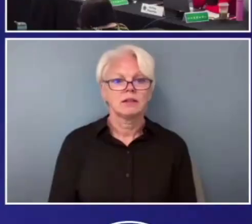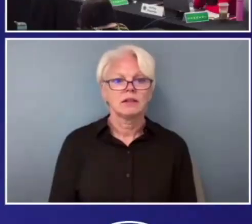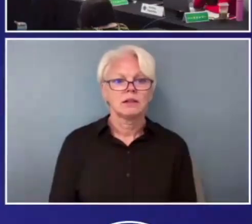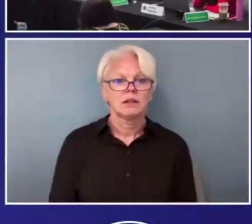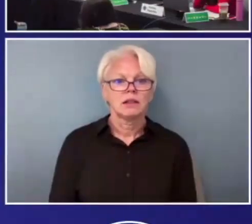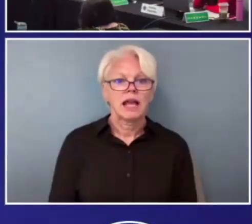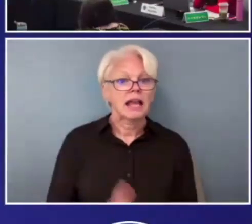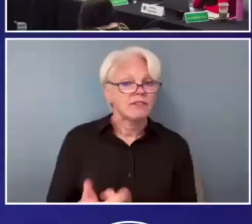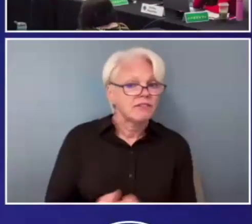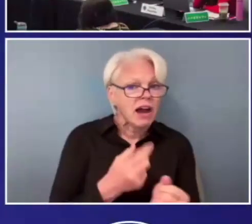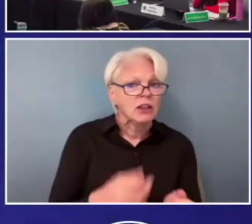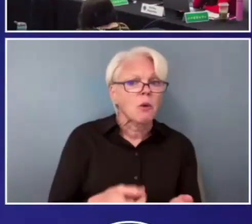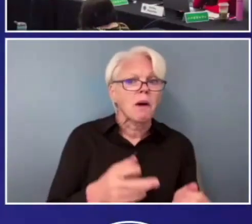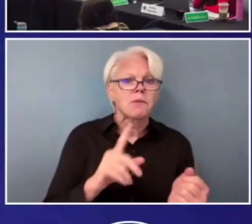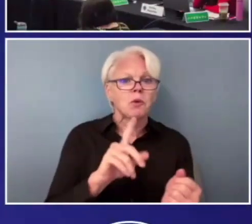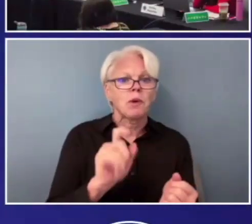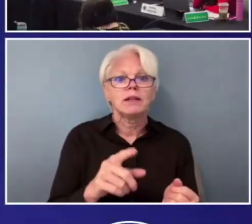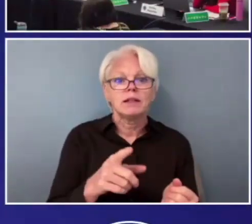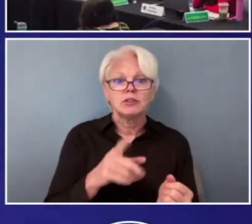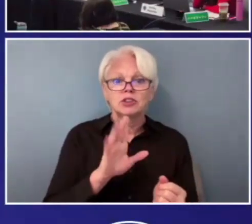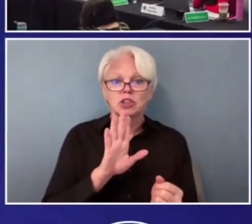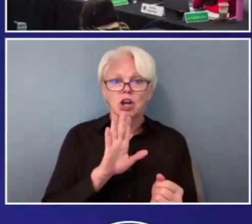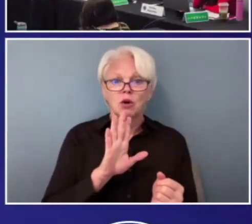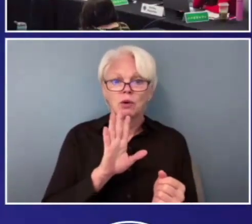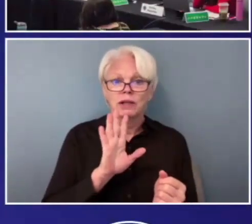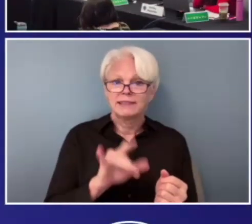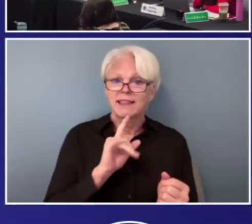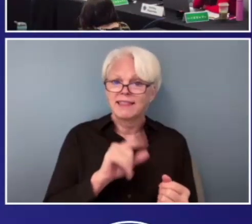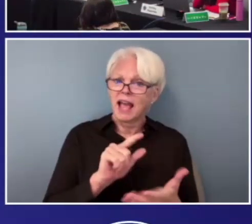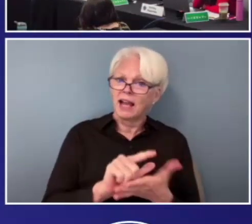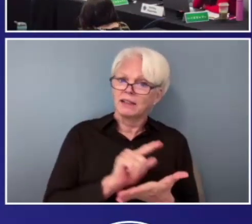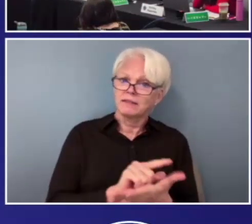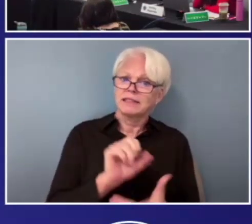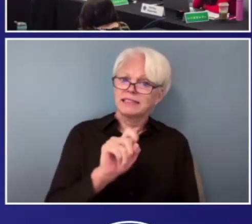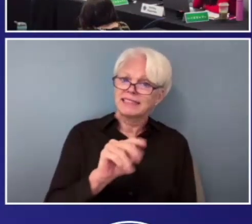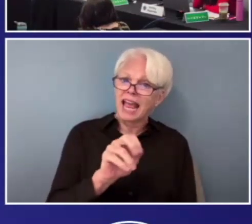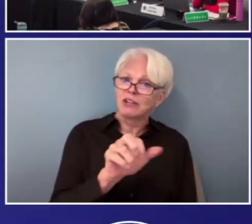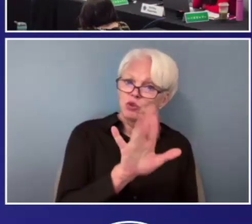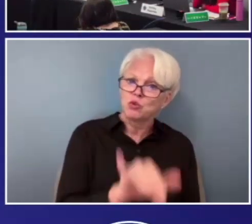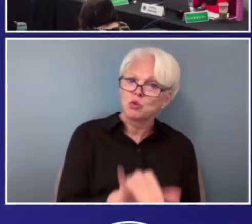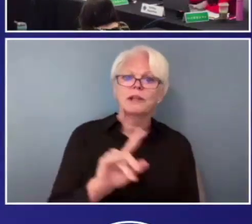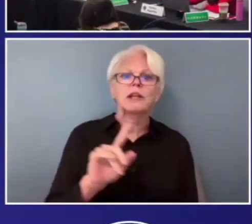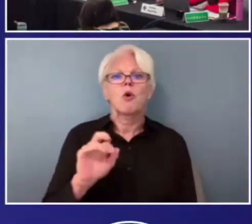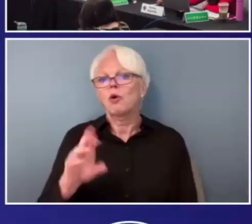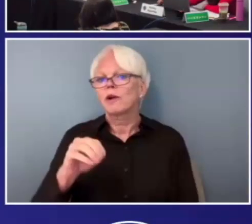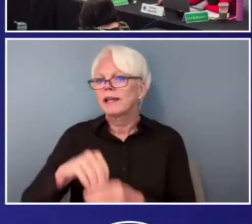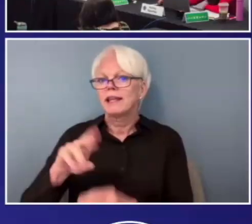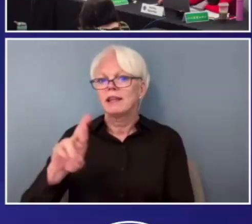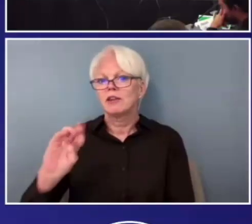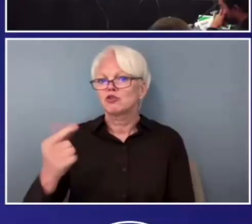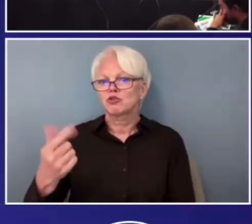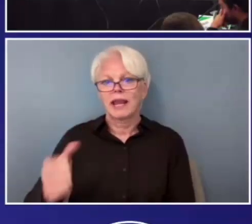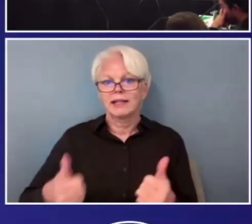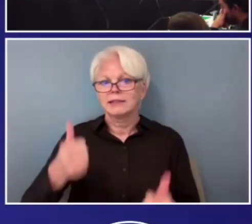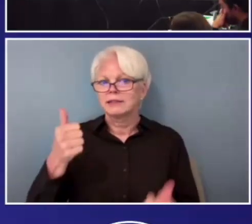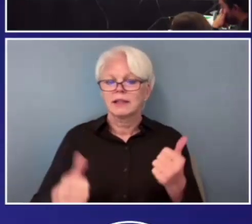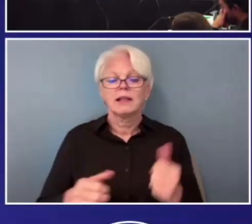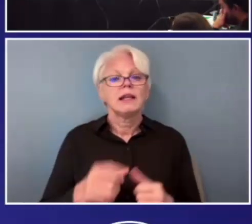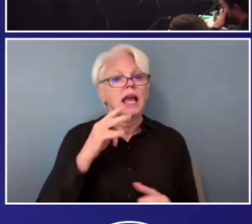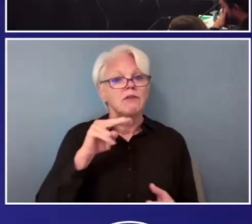is it your position that that's statutory or is it in the regs? If you look at 455(d)(1),